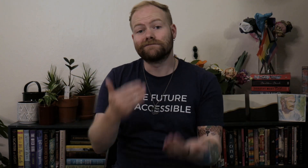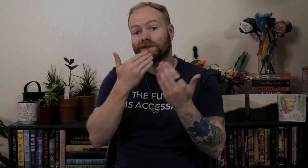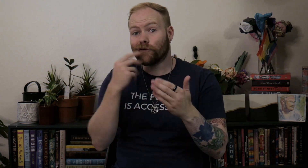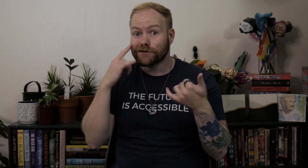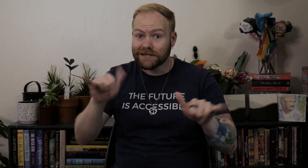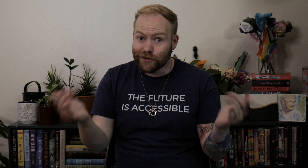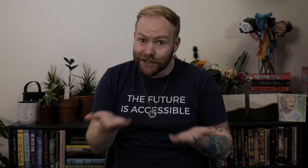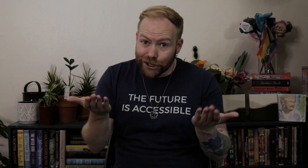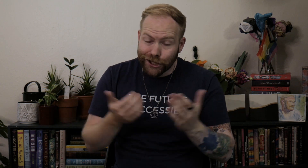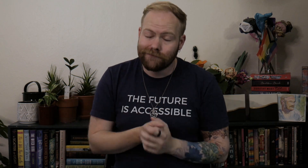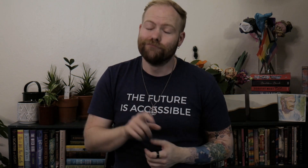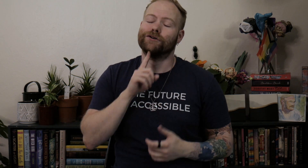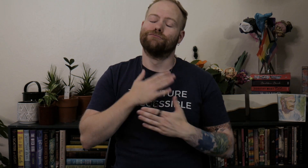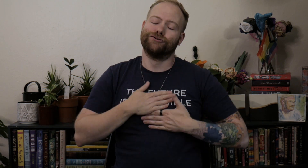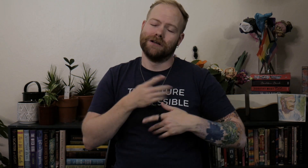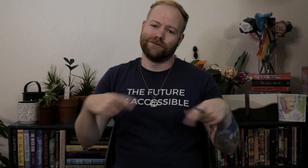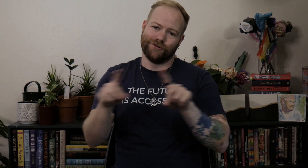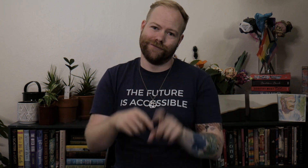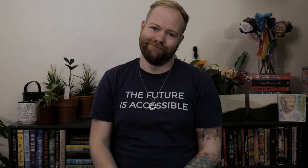Thank you for still being here, I appreciate y’all.